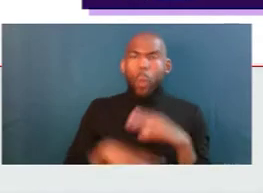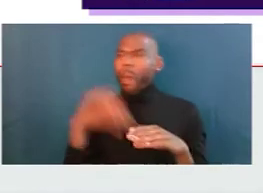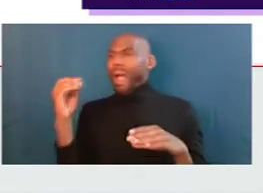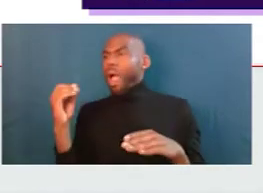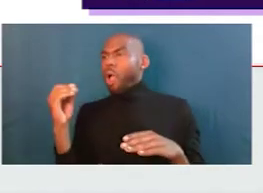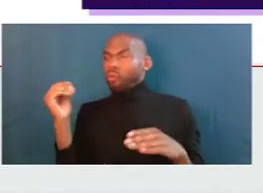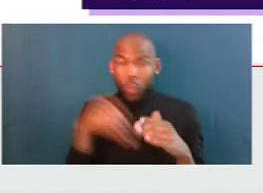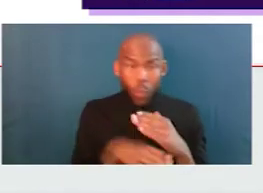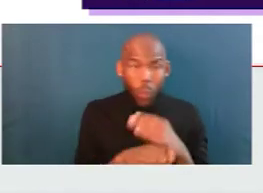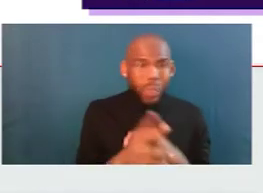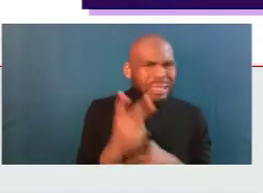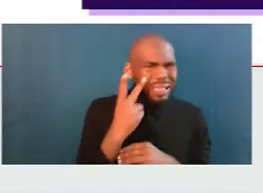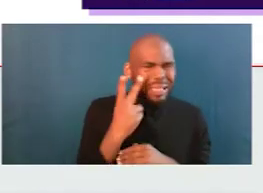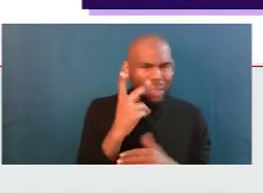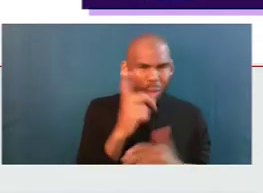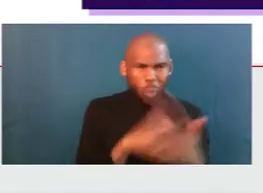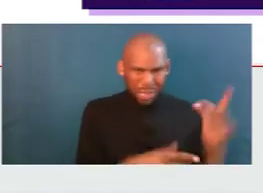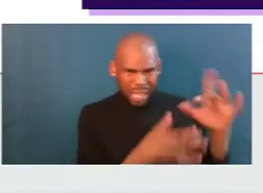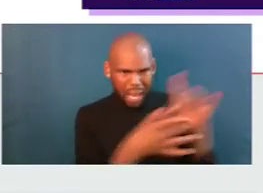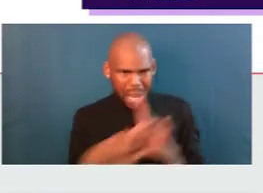come back in to figure out what it changed to, so